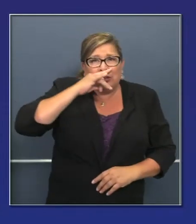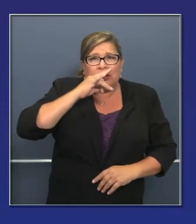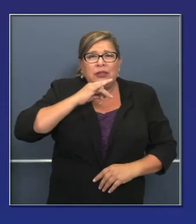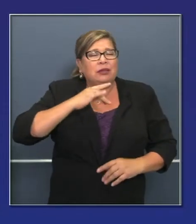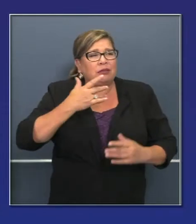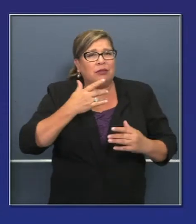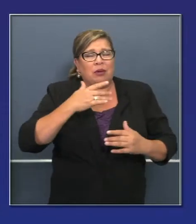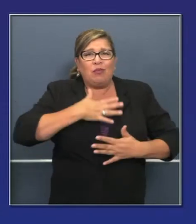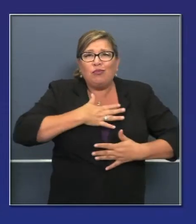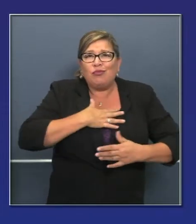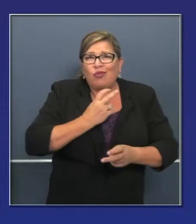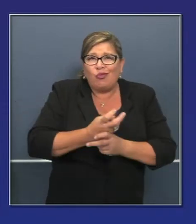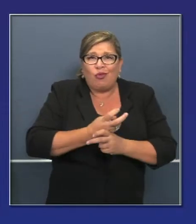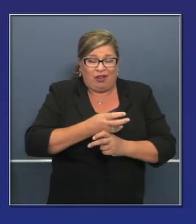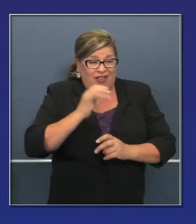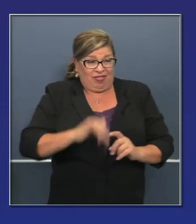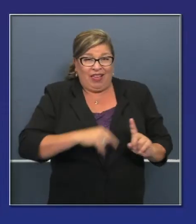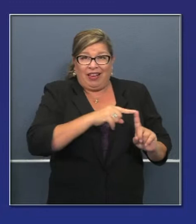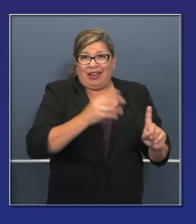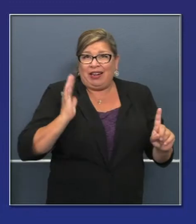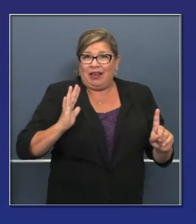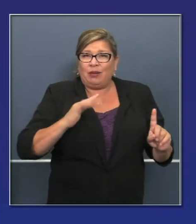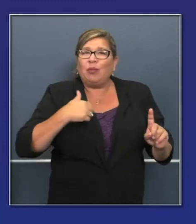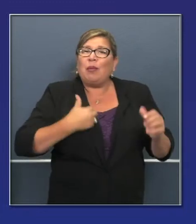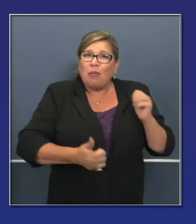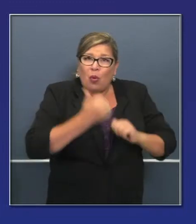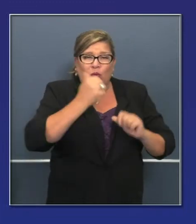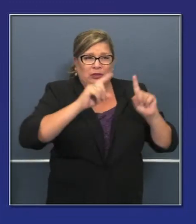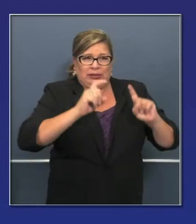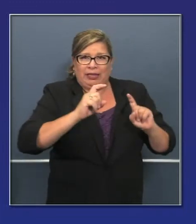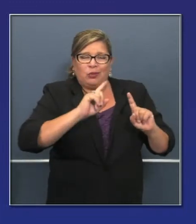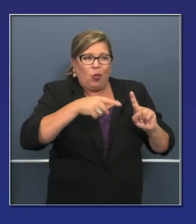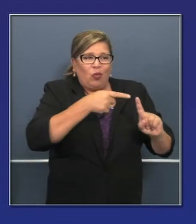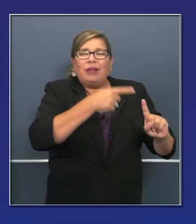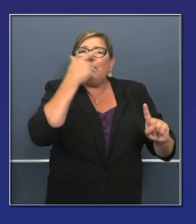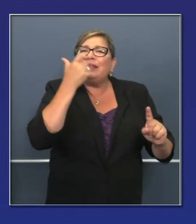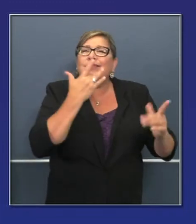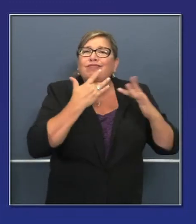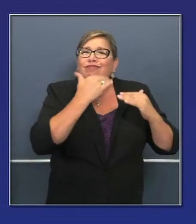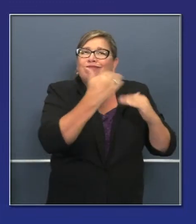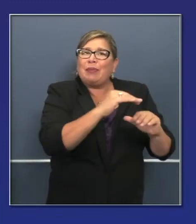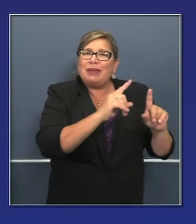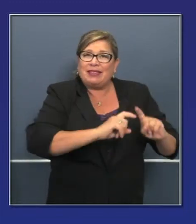the total number of cases you get a better sense of the community spread in the positivity rate in